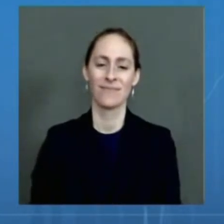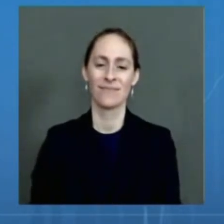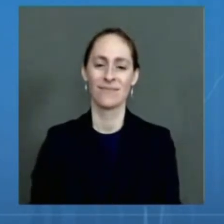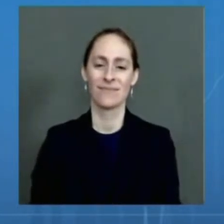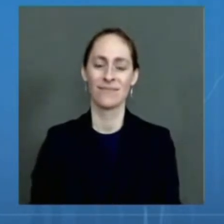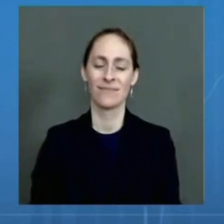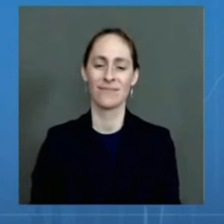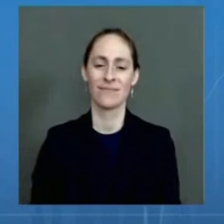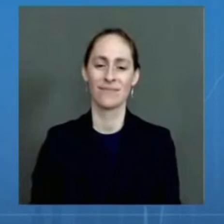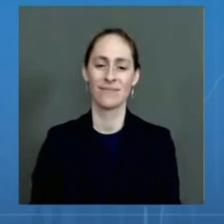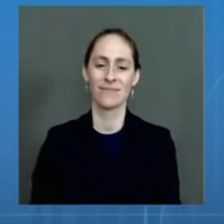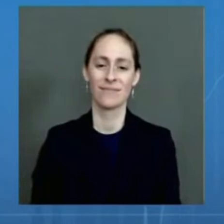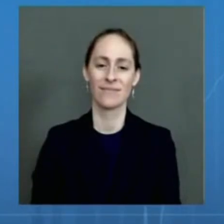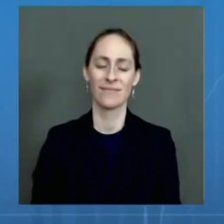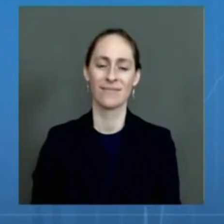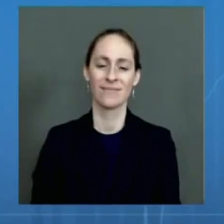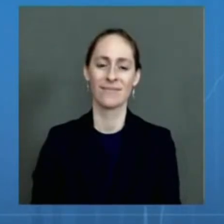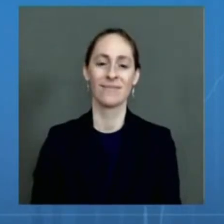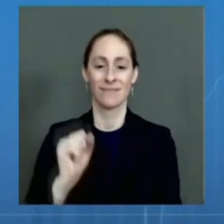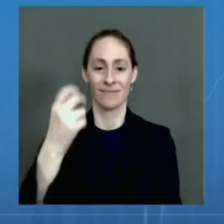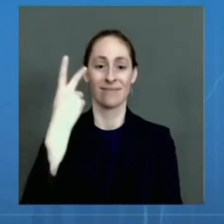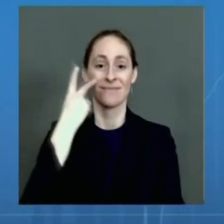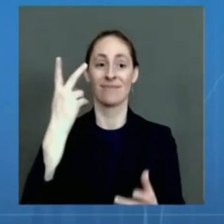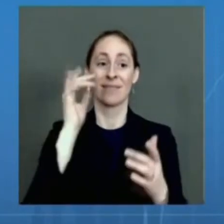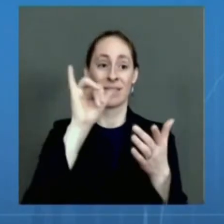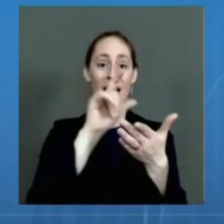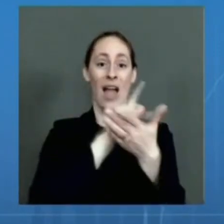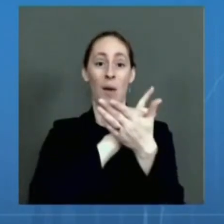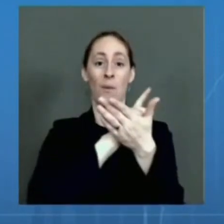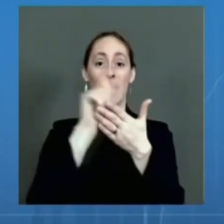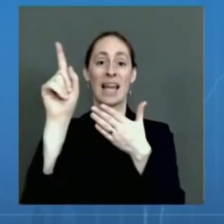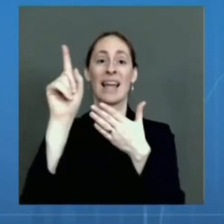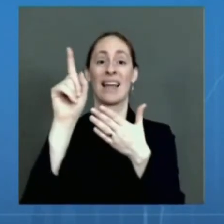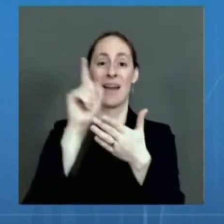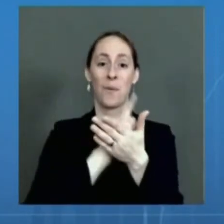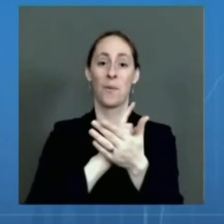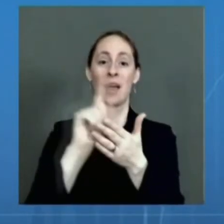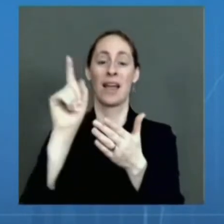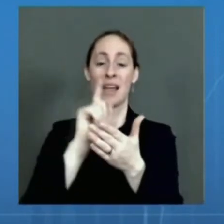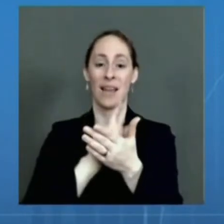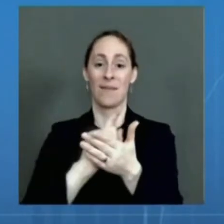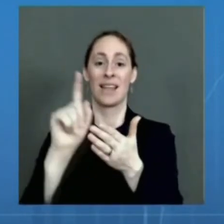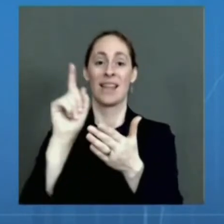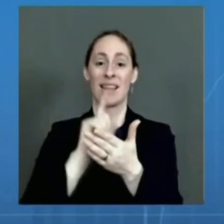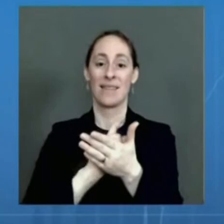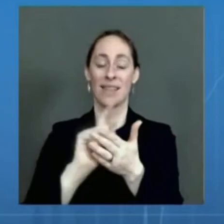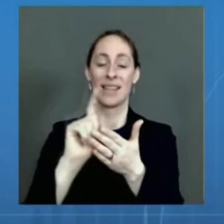WHICH ARE SHOWED ON THE BOTTOM